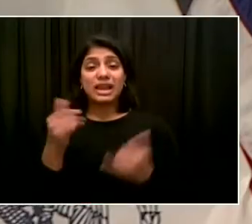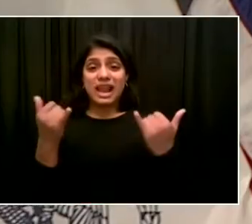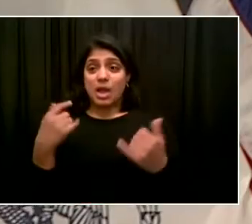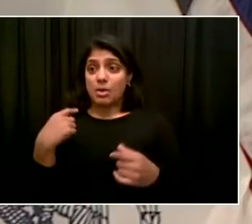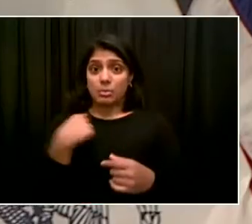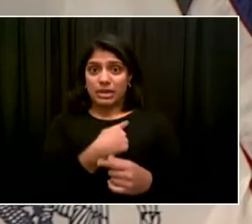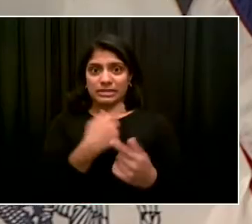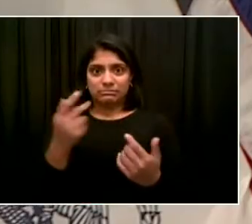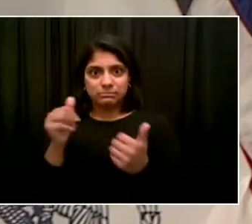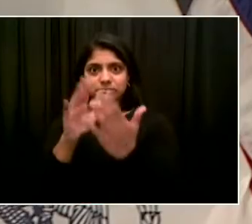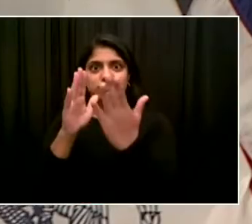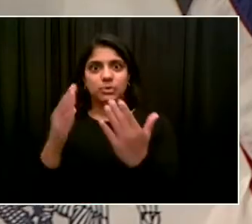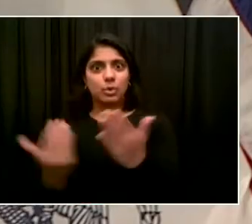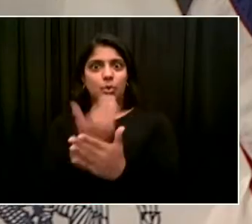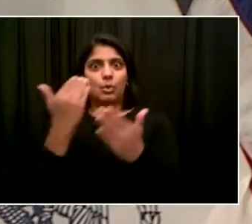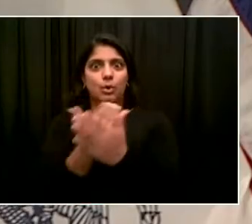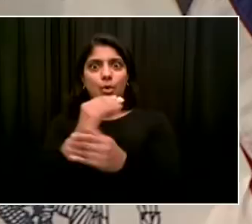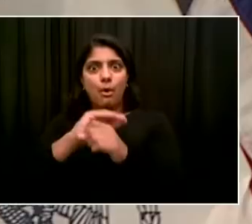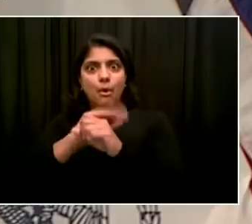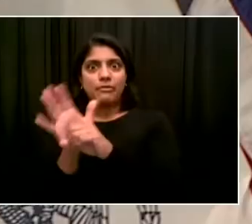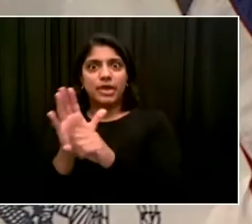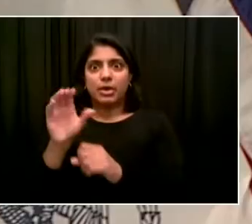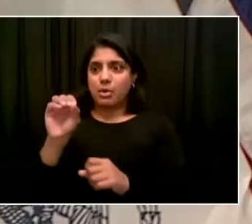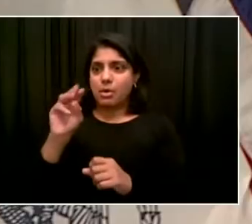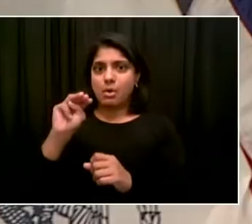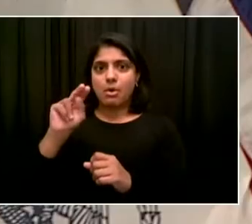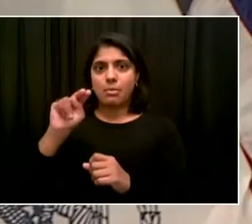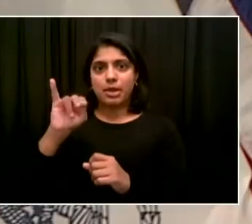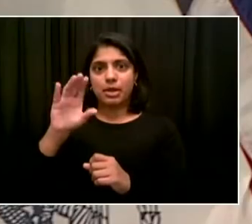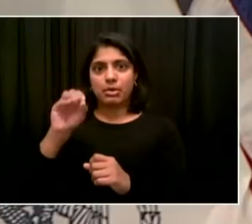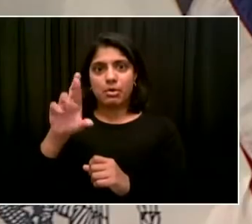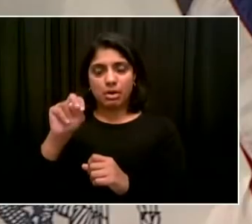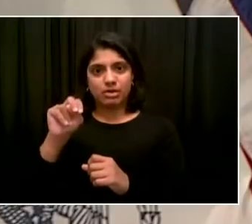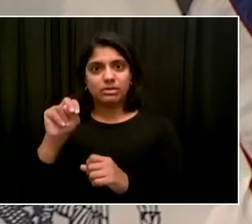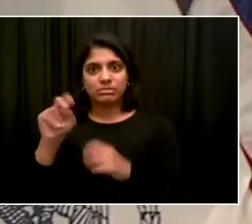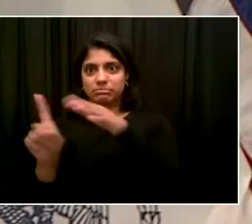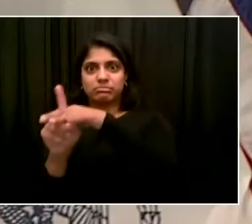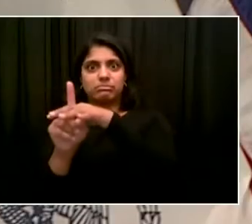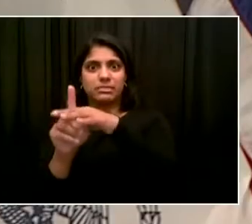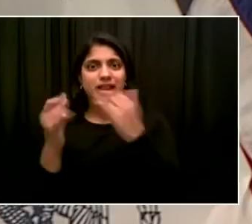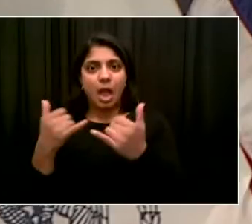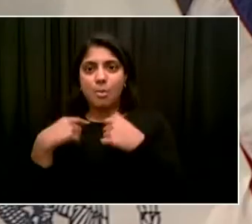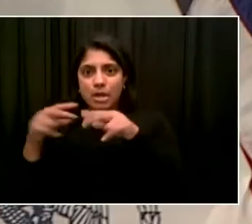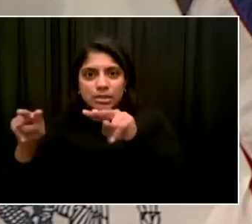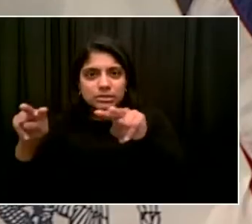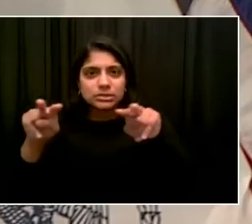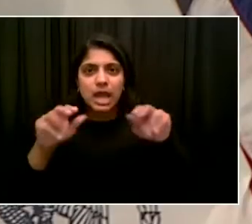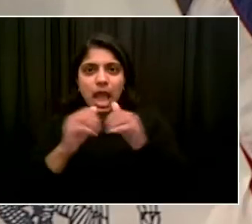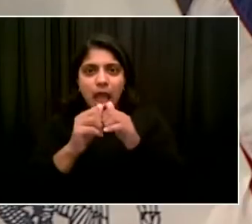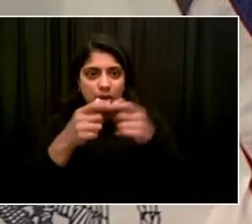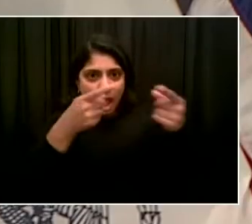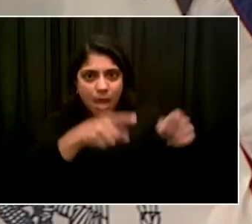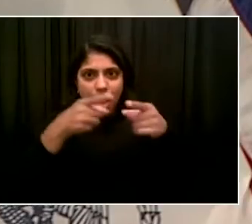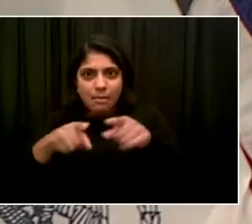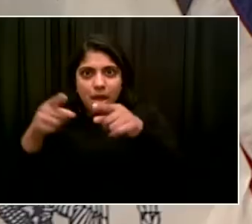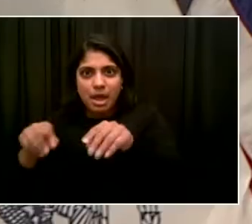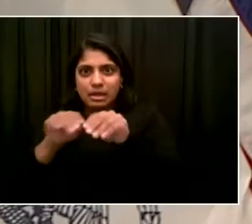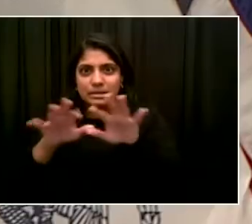CHLLAENGES FROM COVID-19 COMING. WE NEED A PREEMPTIVE STRIKE. WE ARE NOT GOING TO END UP IN A TUSIATION THAT